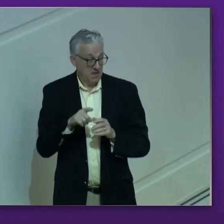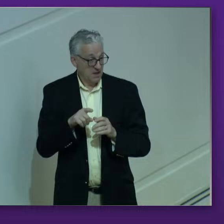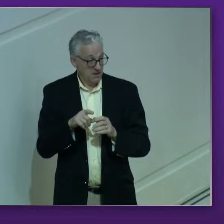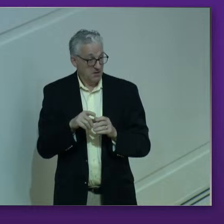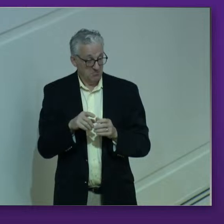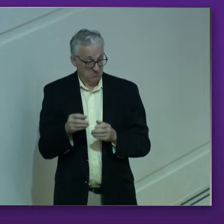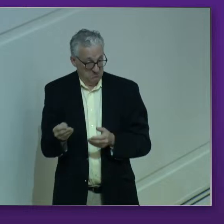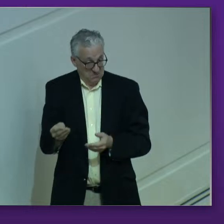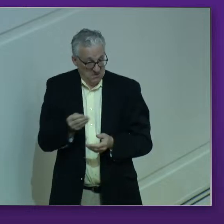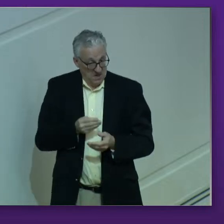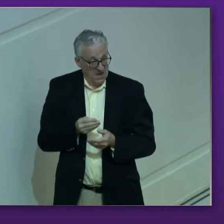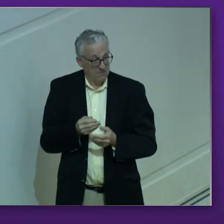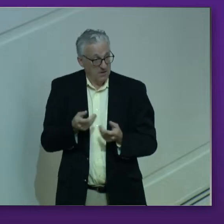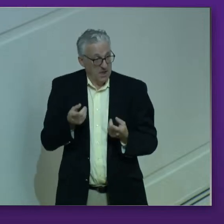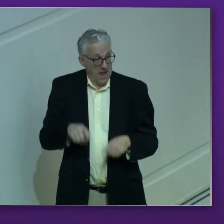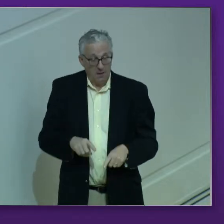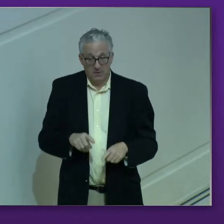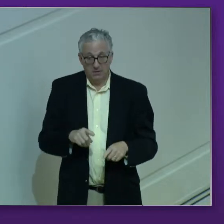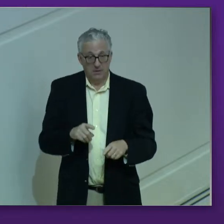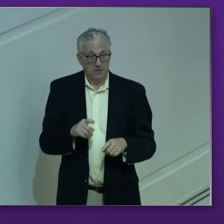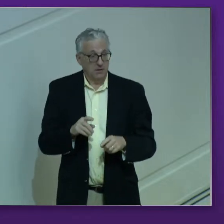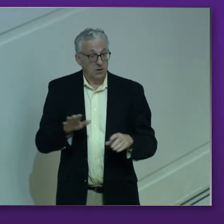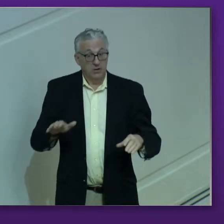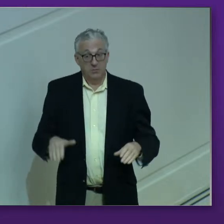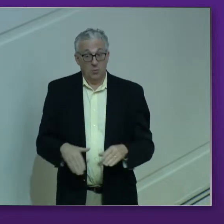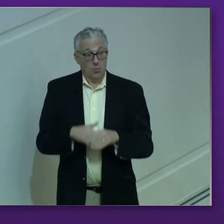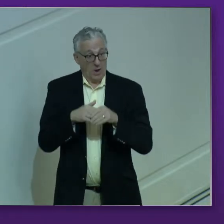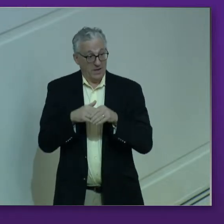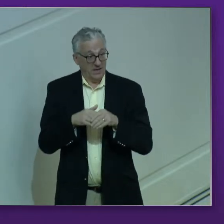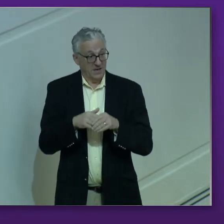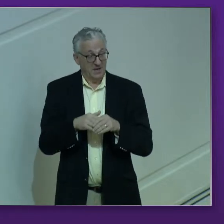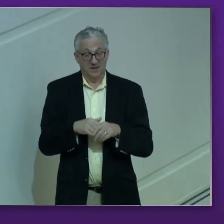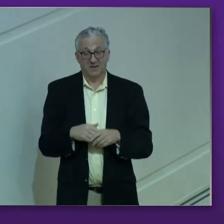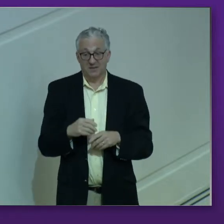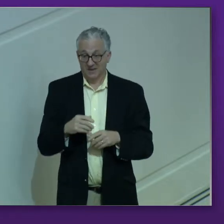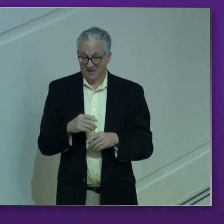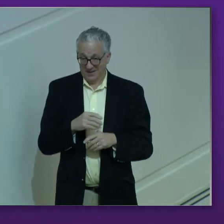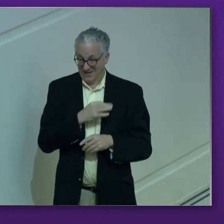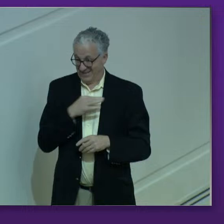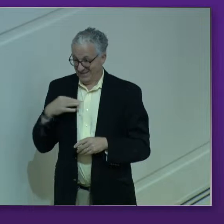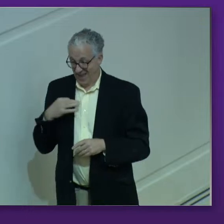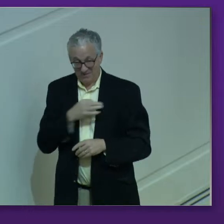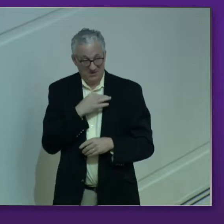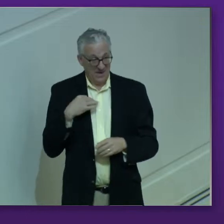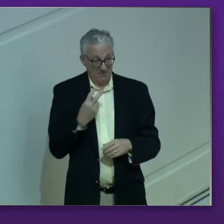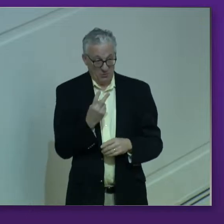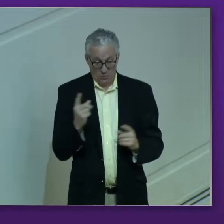PROFESSIONALS I MENTION THIS BECAUSE NOT ONLY DOES THIS GROUP HAVE A TERRIFIC TERRIFIC